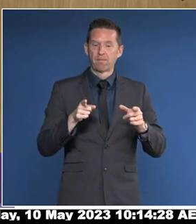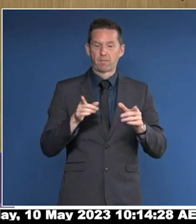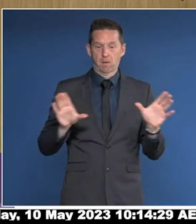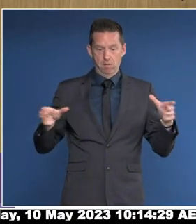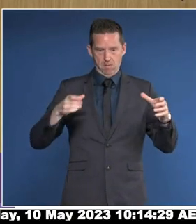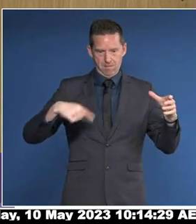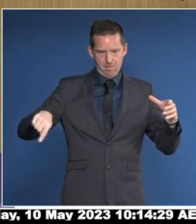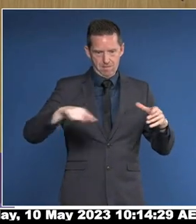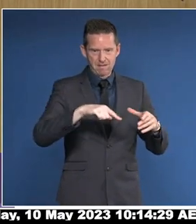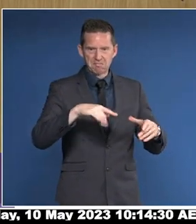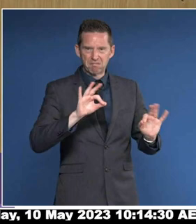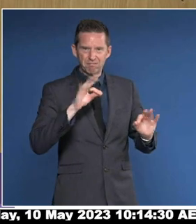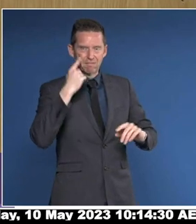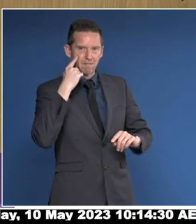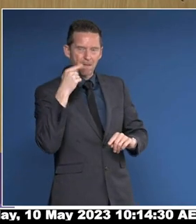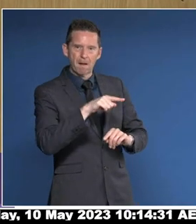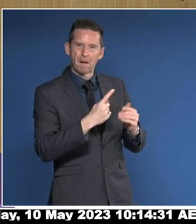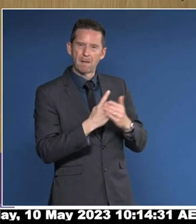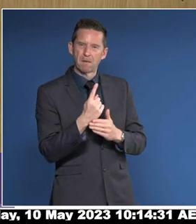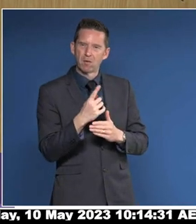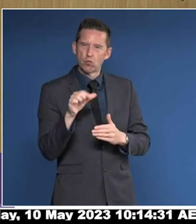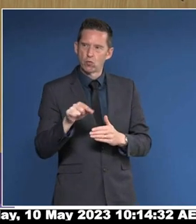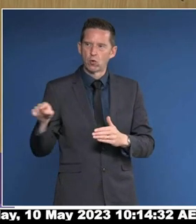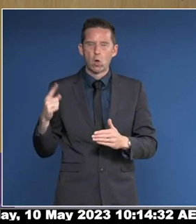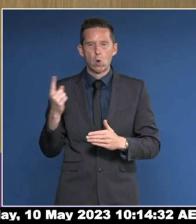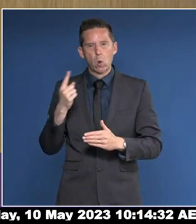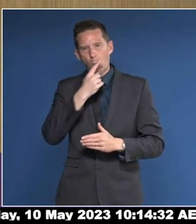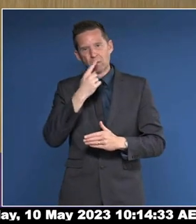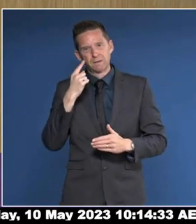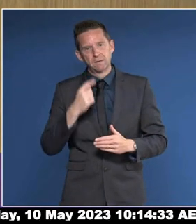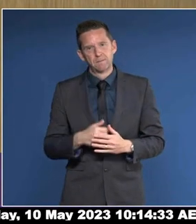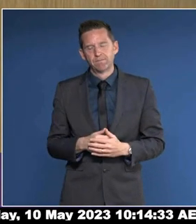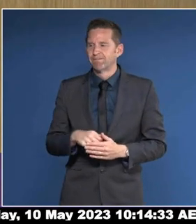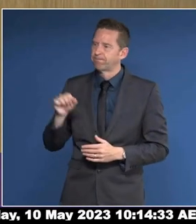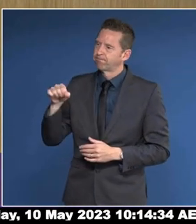Yes, I can see that, Commissioner, and it is why in more recent